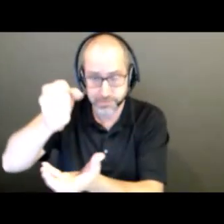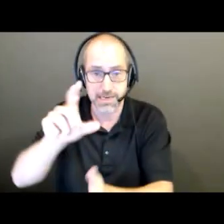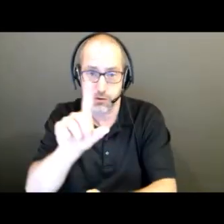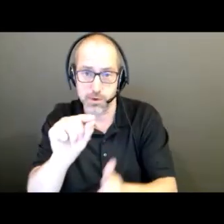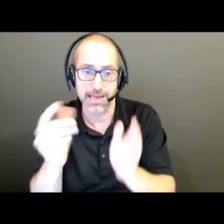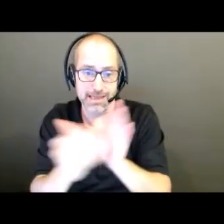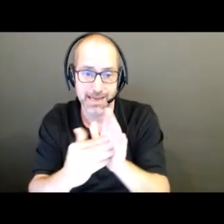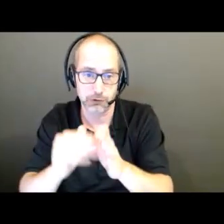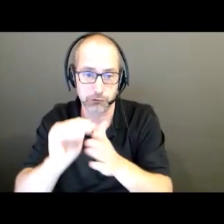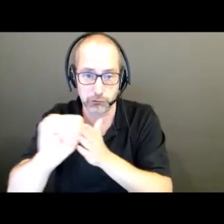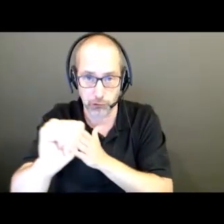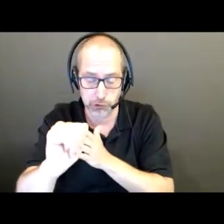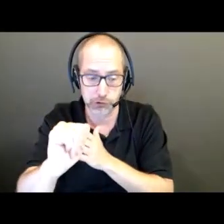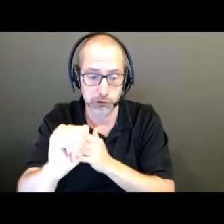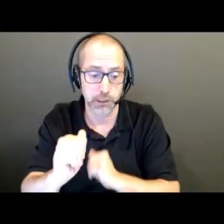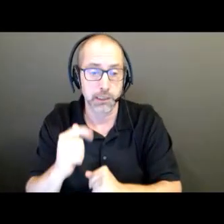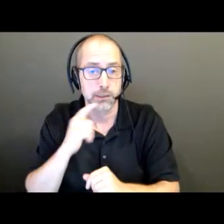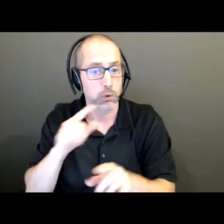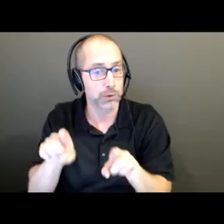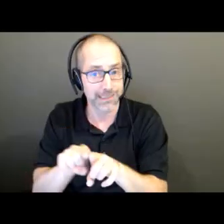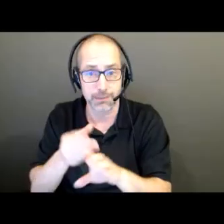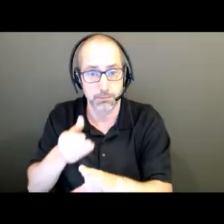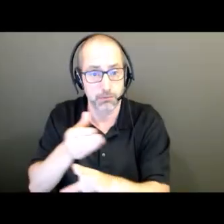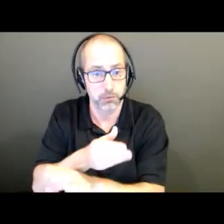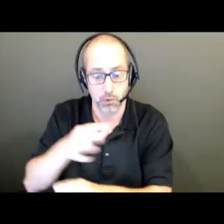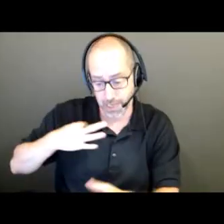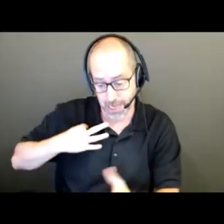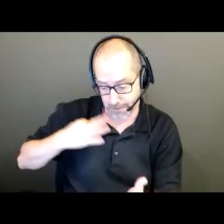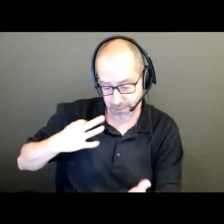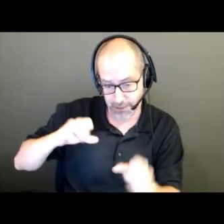As before, an application may include more than one residencies,